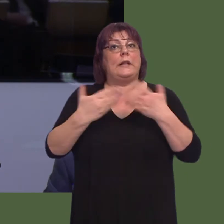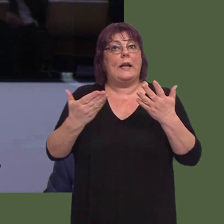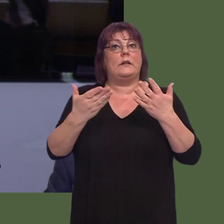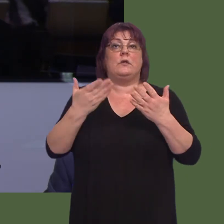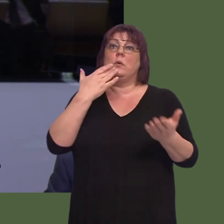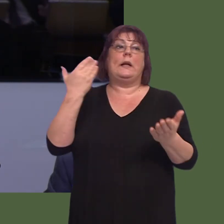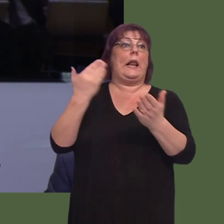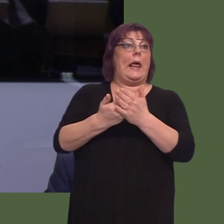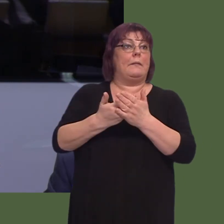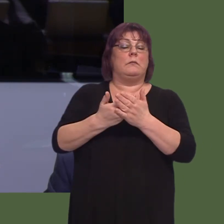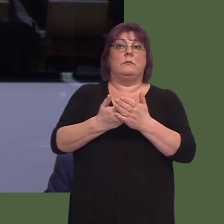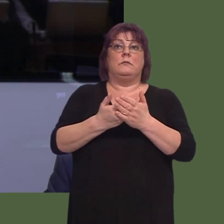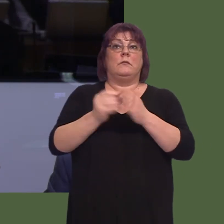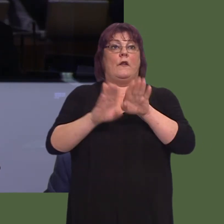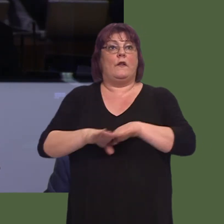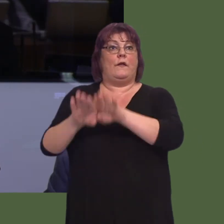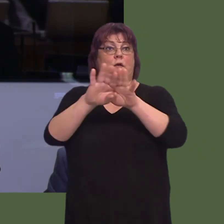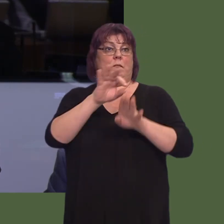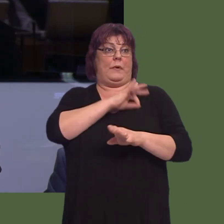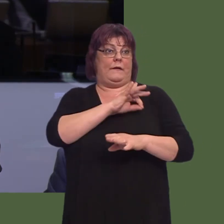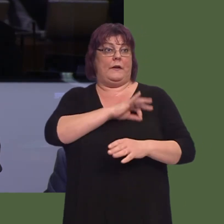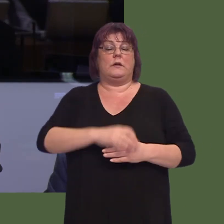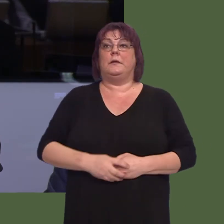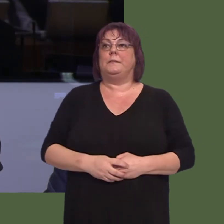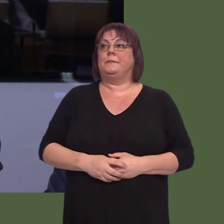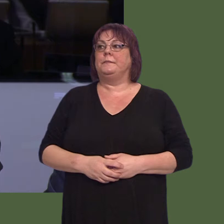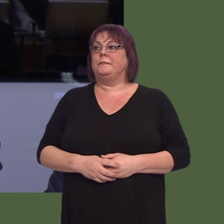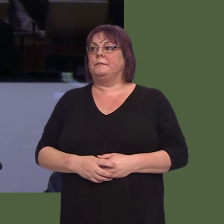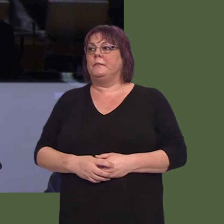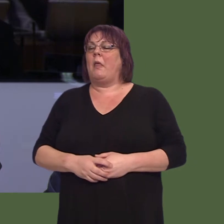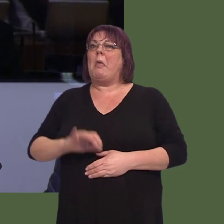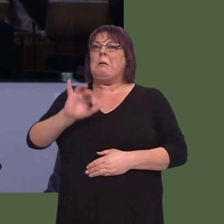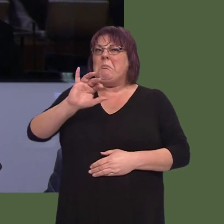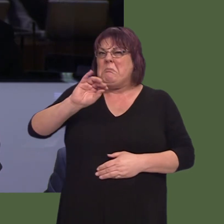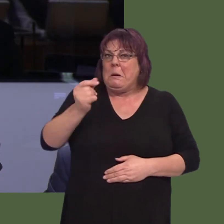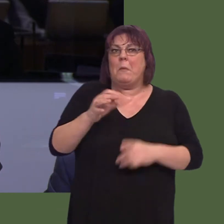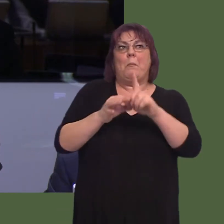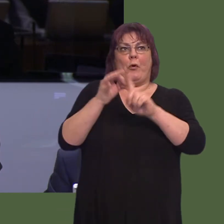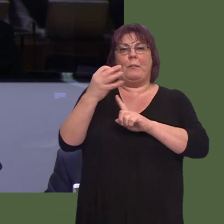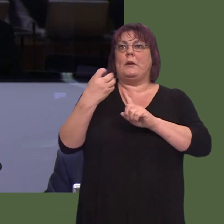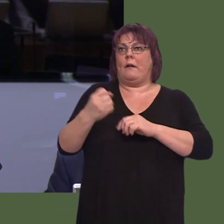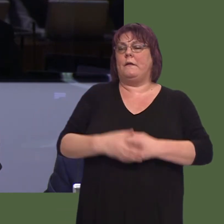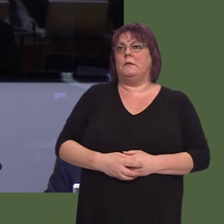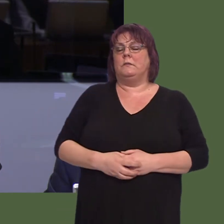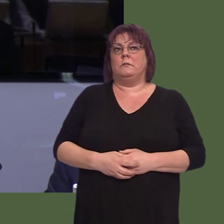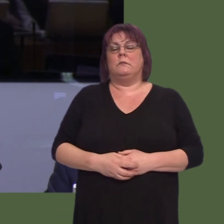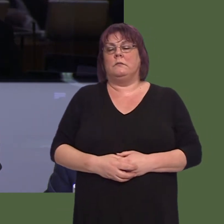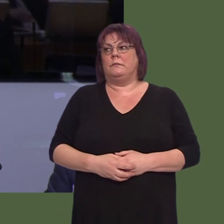credit, significant improvement to the advanced payment system, including increasing the amount